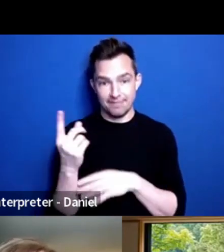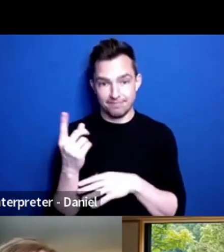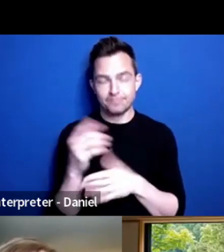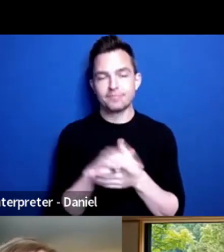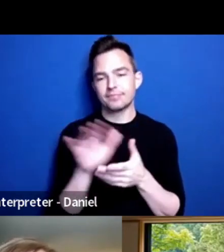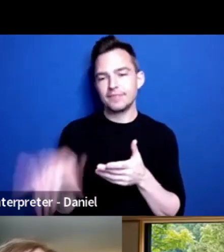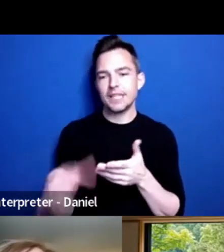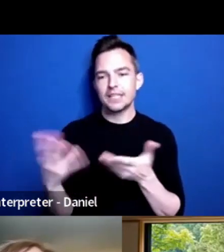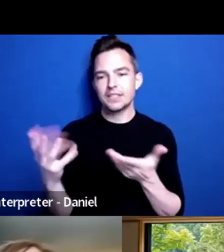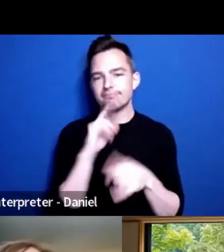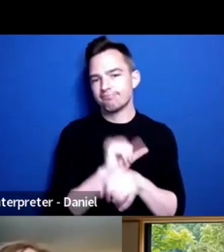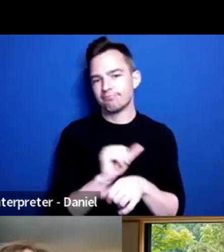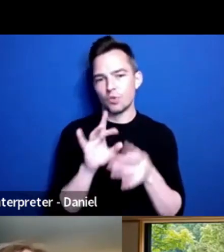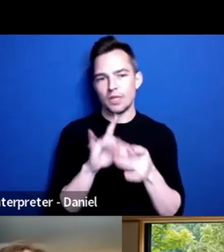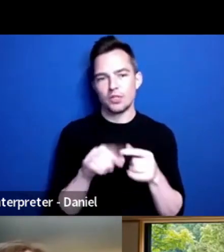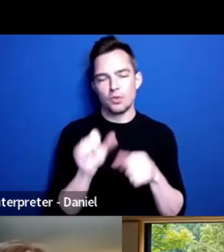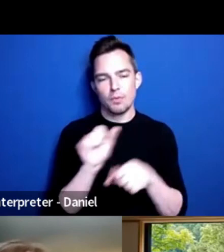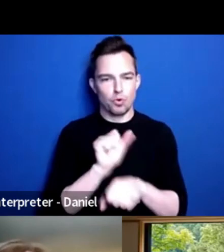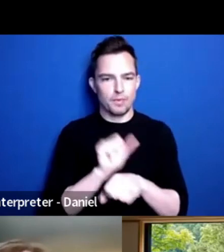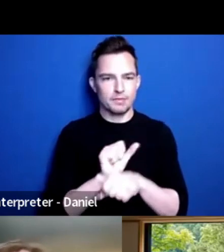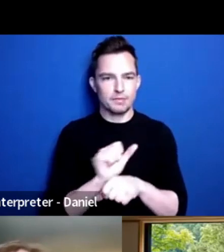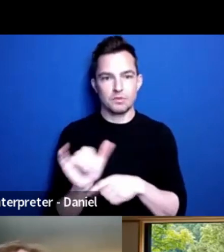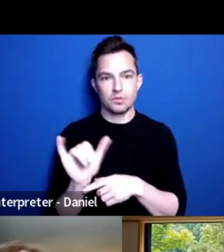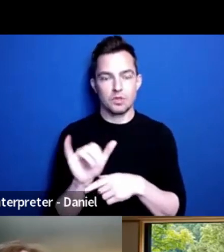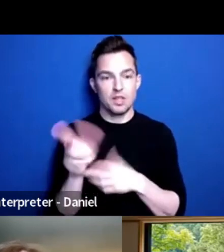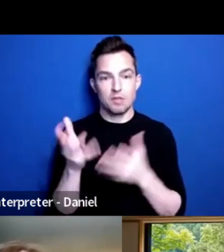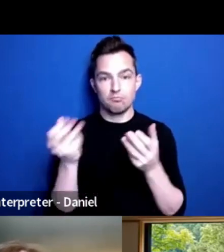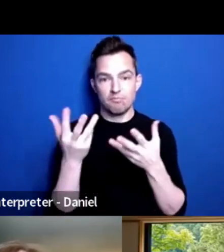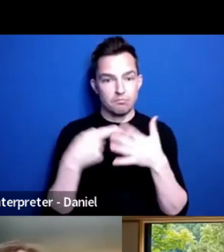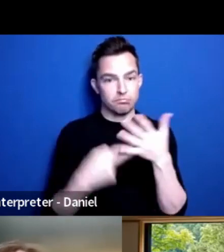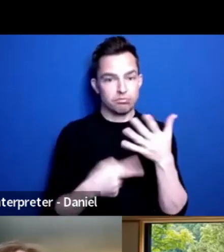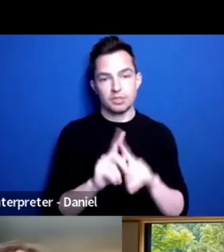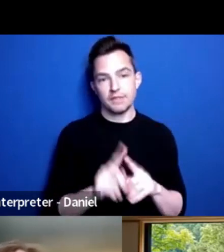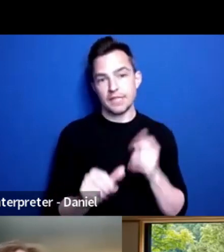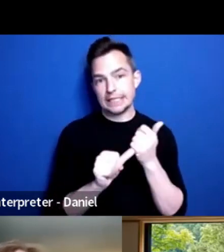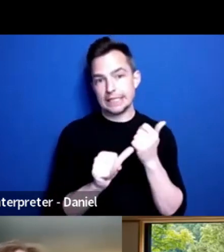certainly related to employment. And there are a number of assistive technology, low tech